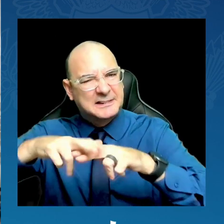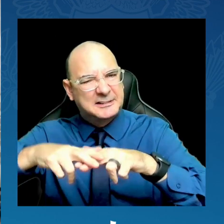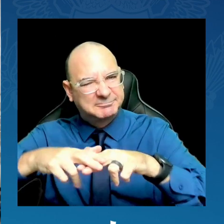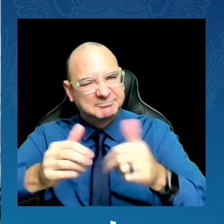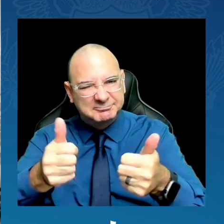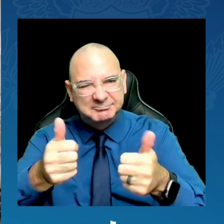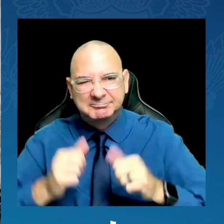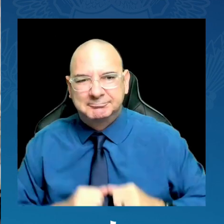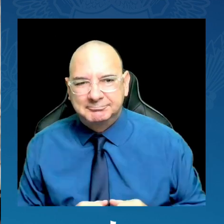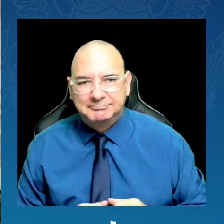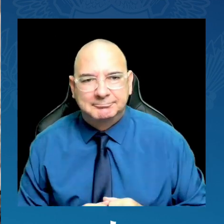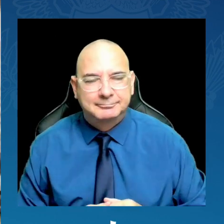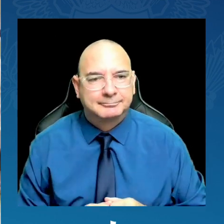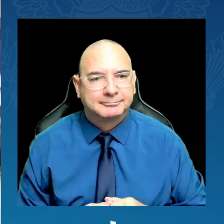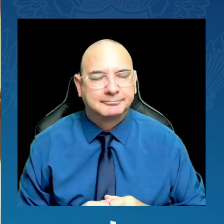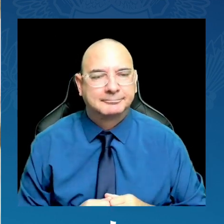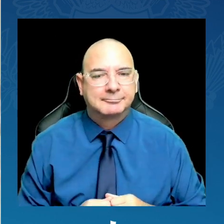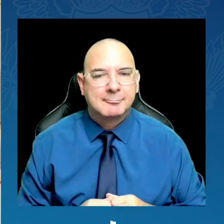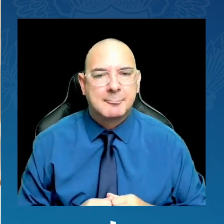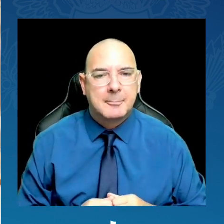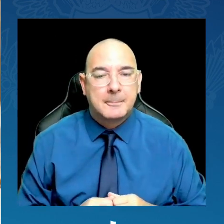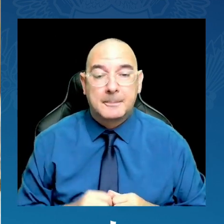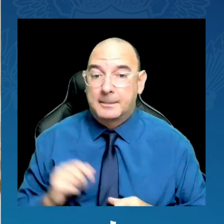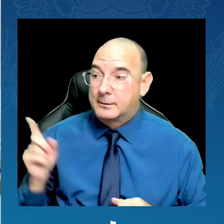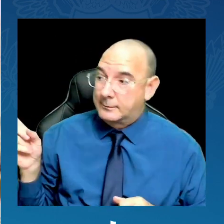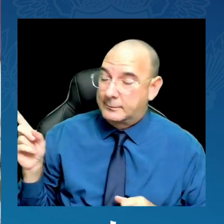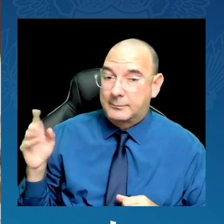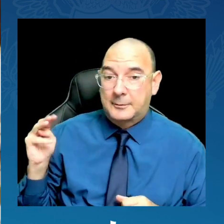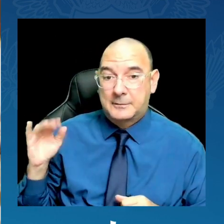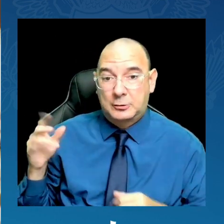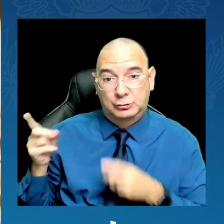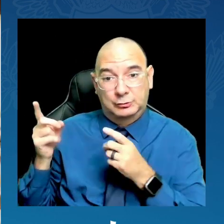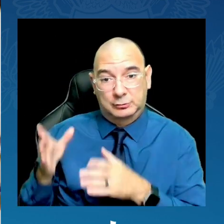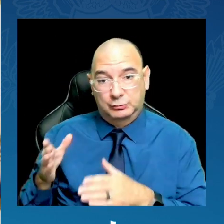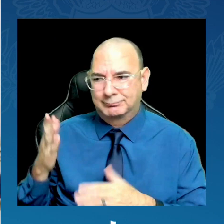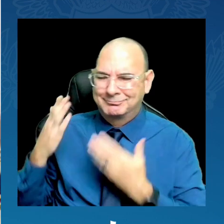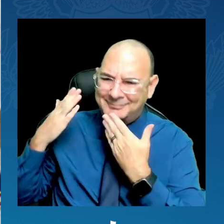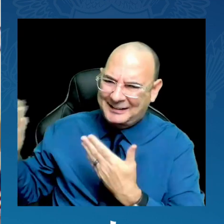Madam Director, thank you for that very kind introduction and for your work.